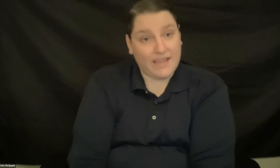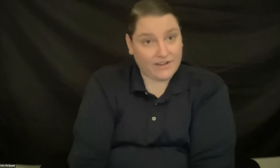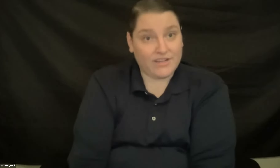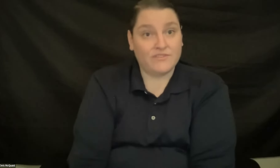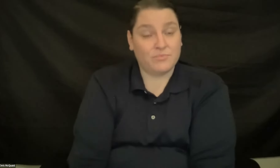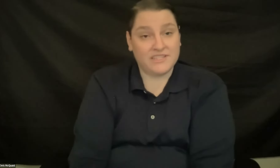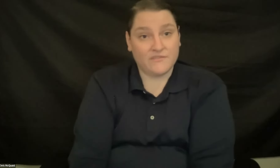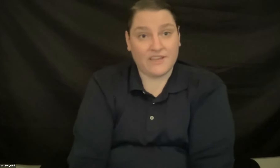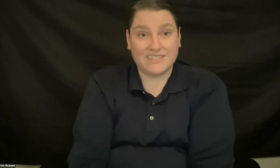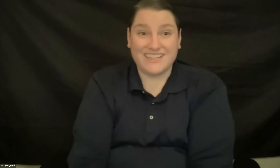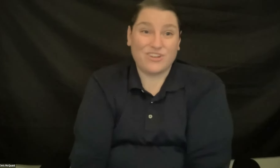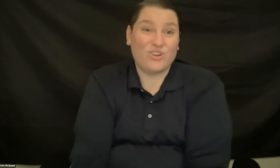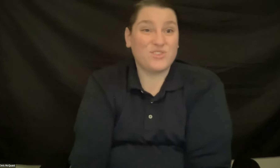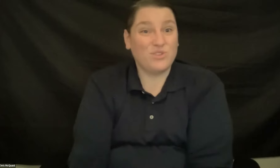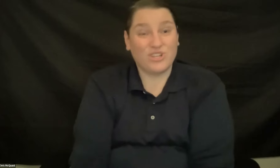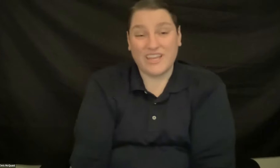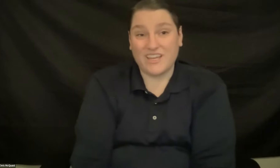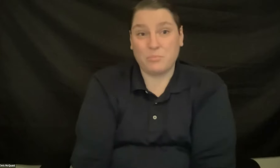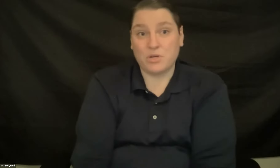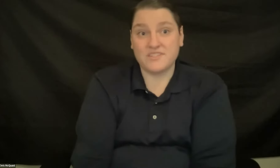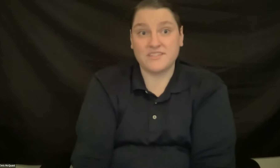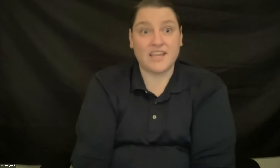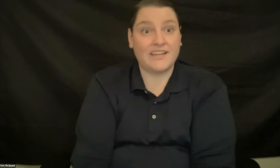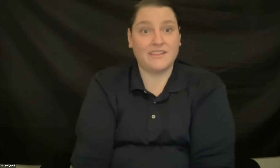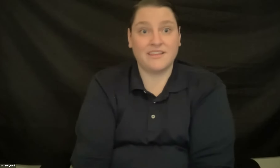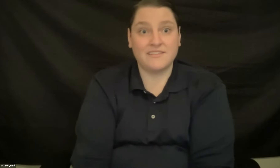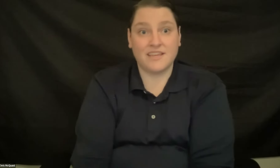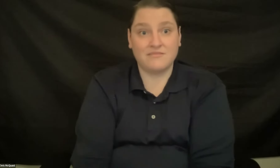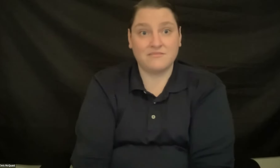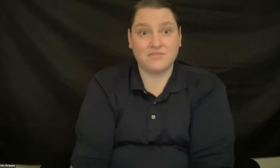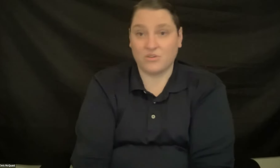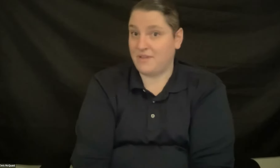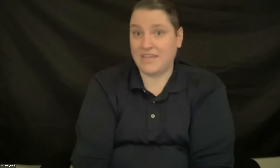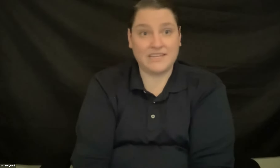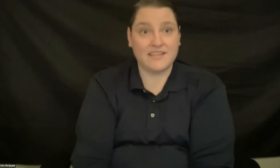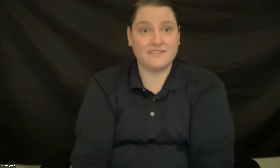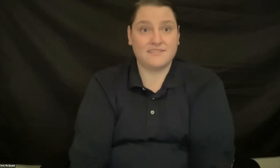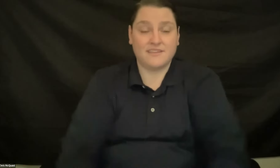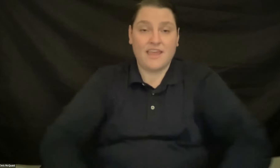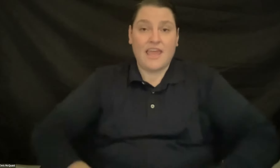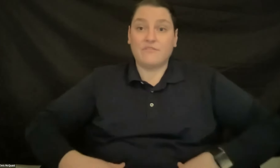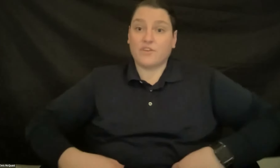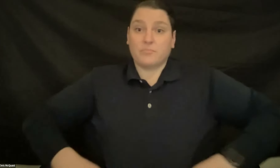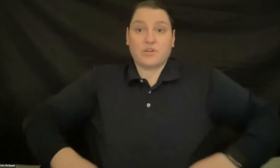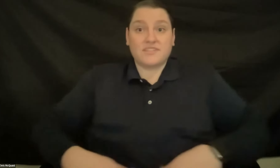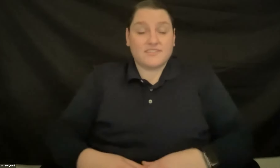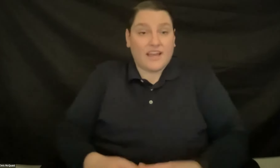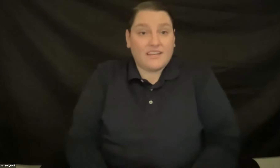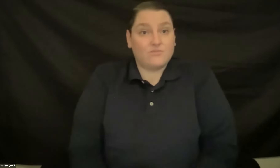Things that you're saying, things that other people are saying to you, suddenly don't make any sense.